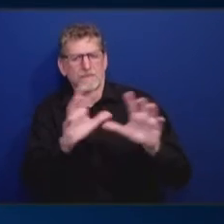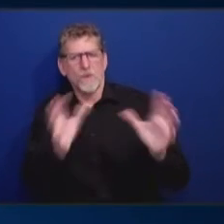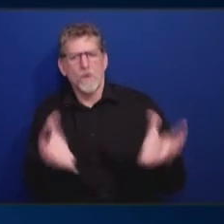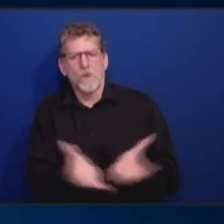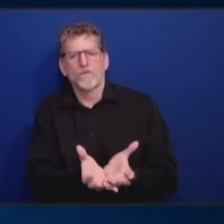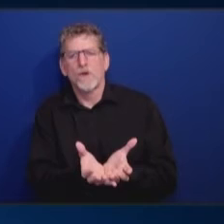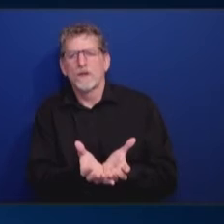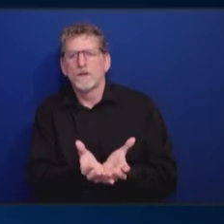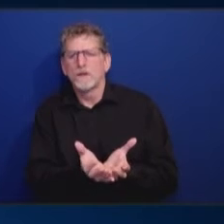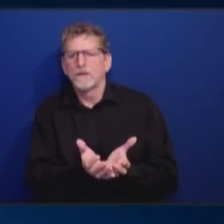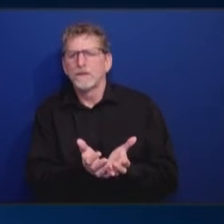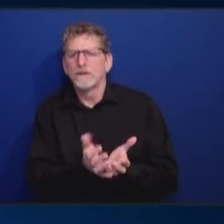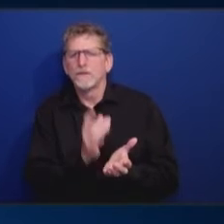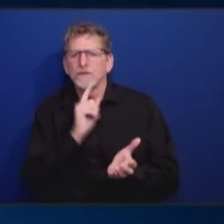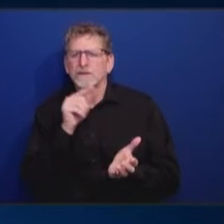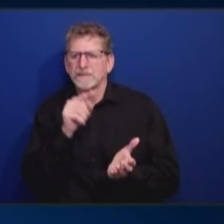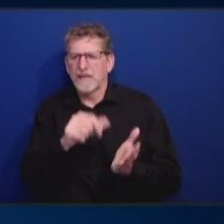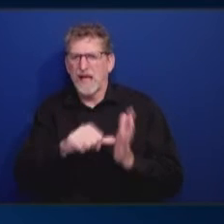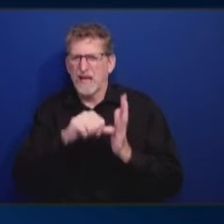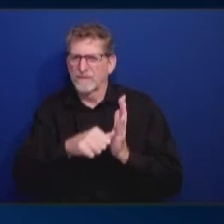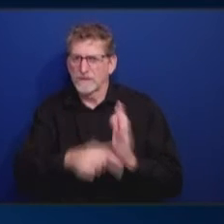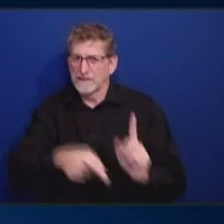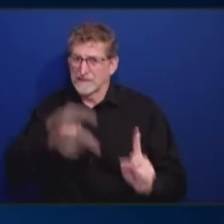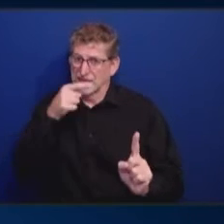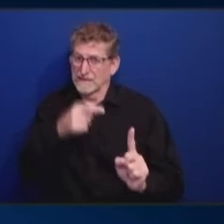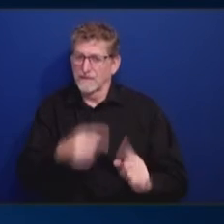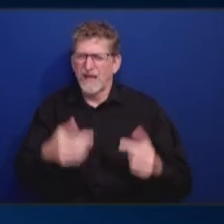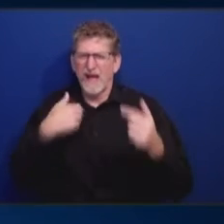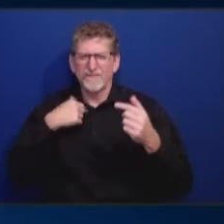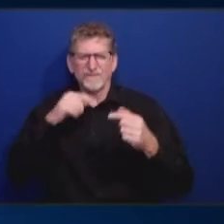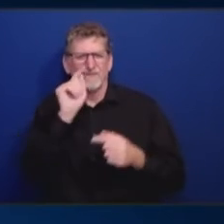that there are many different ways that climate change is impacting our health.